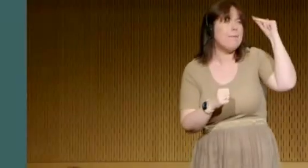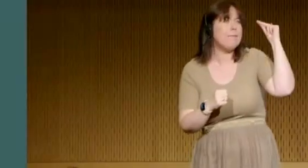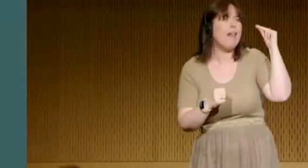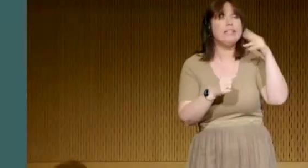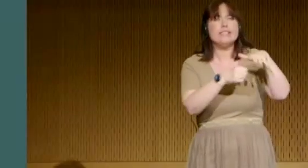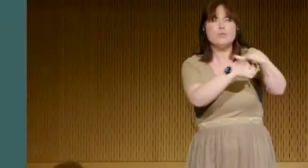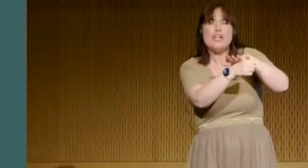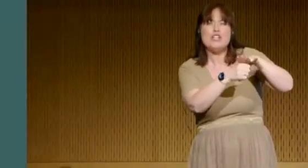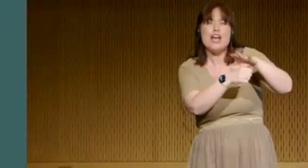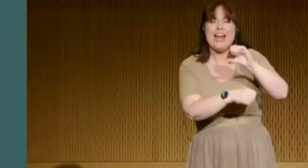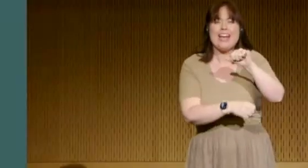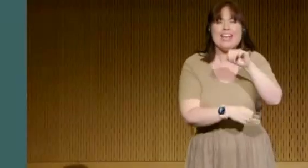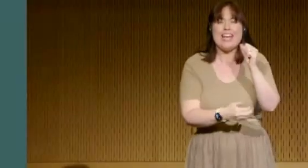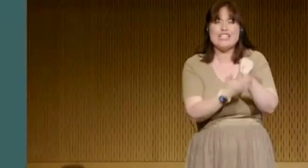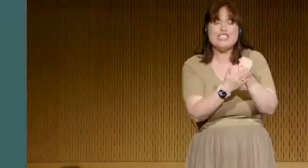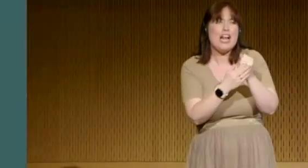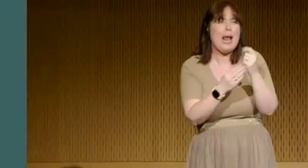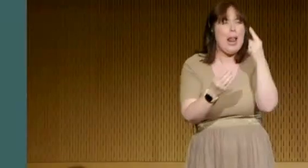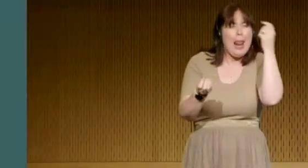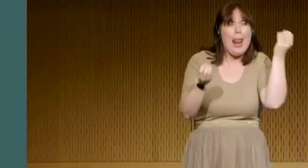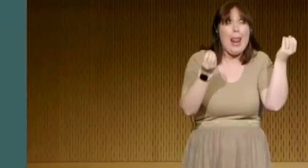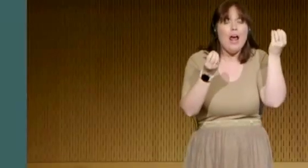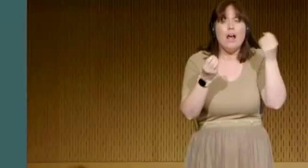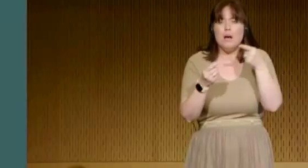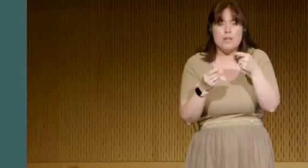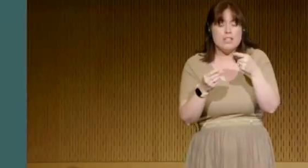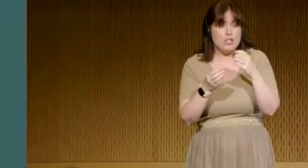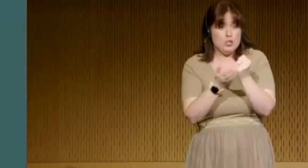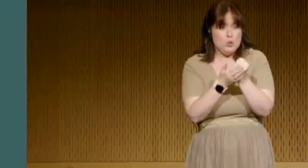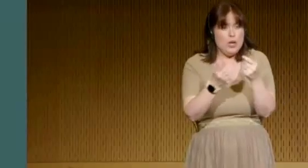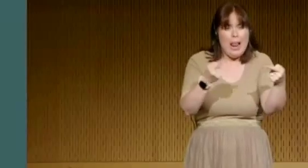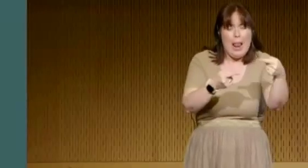students would really struggle with that because they're trying to communicate in their level of